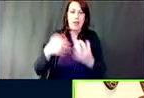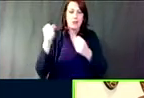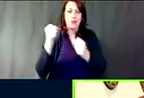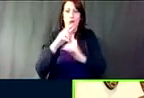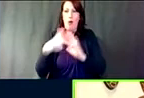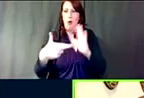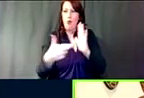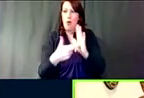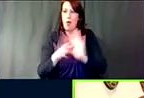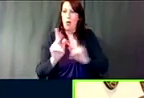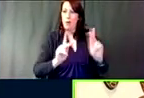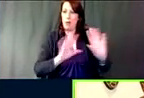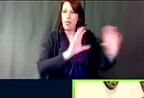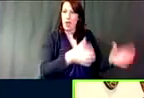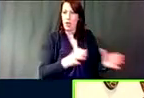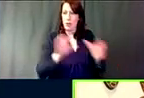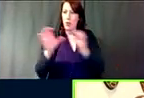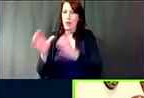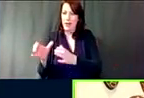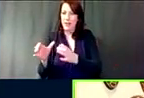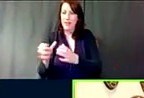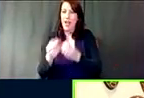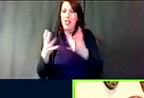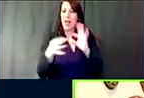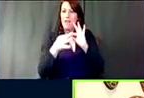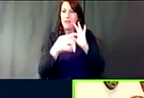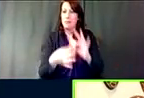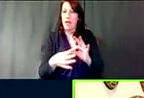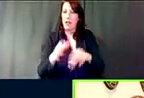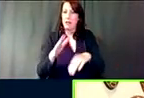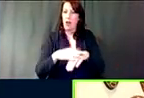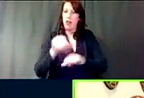ROLE IN THE HEALTH OF CERTAIN AFRICAN AMERICAN AND HISPANIC